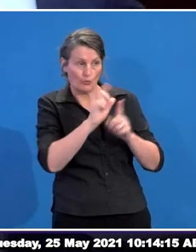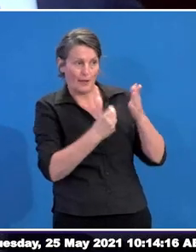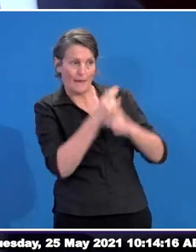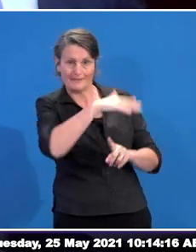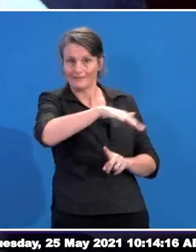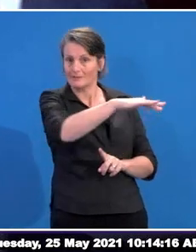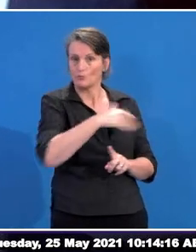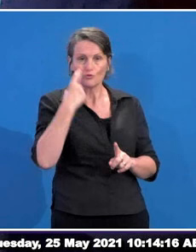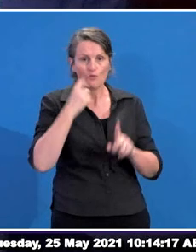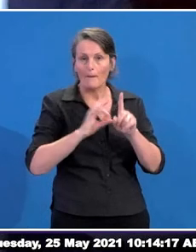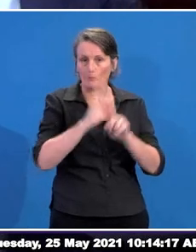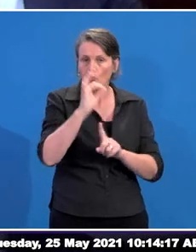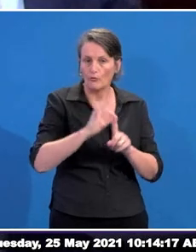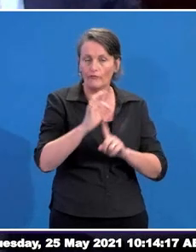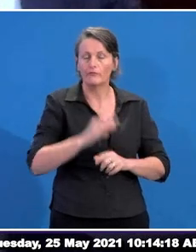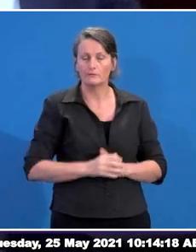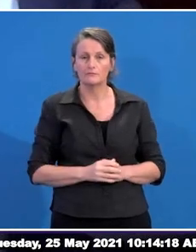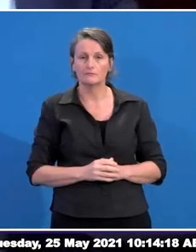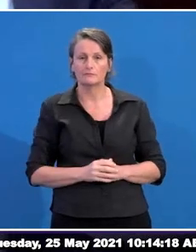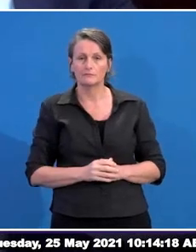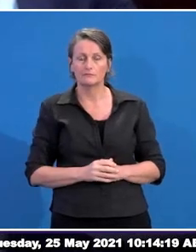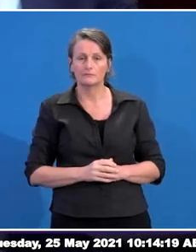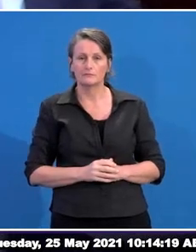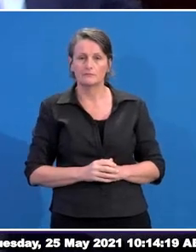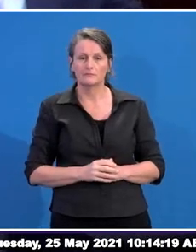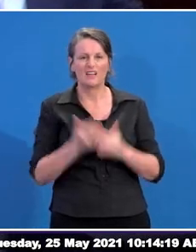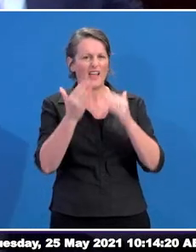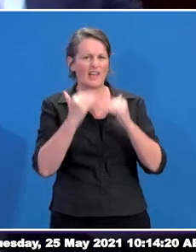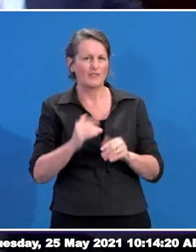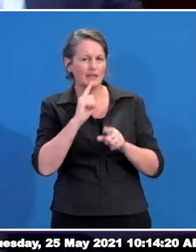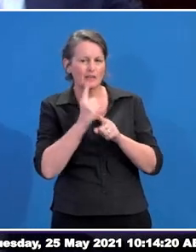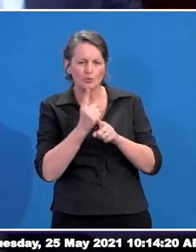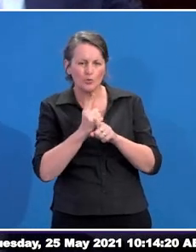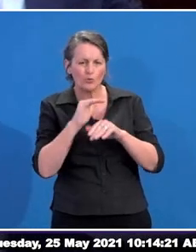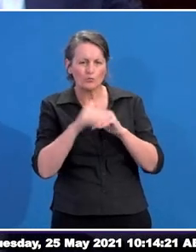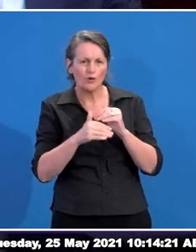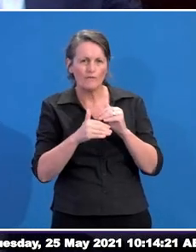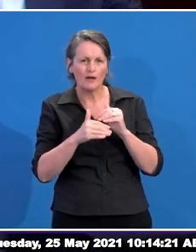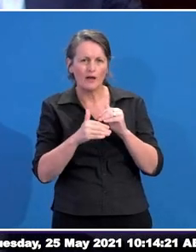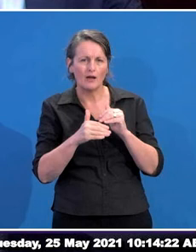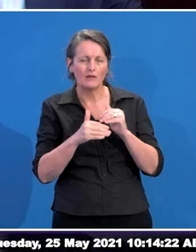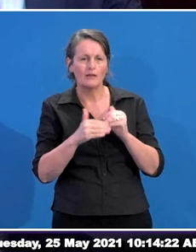And then comments are made about appreciating you recording and sending